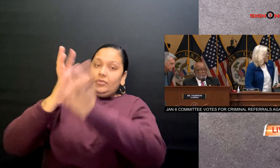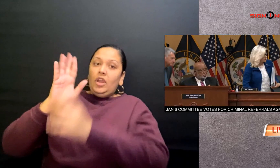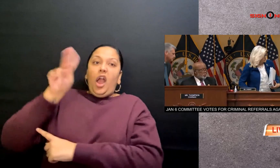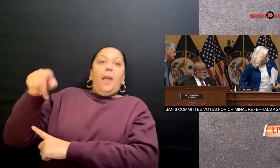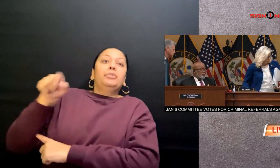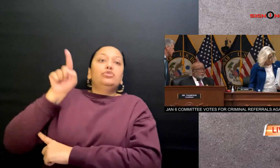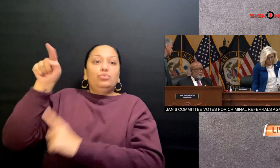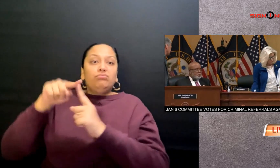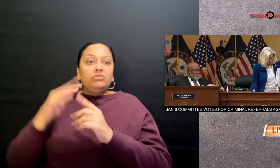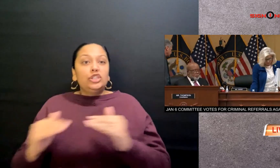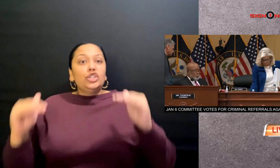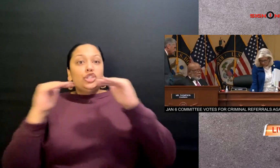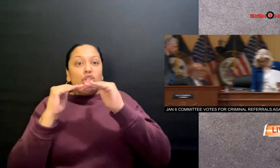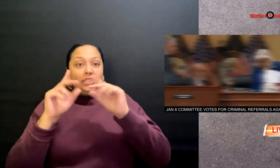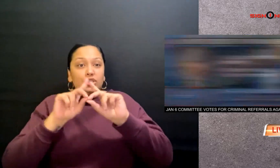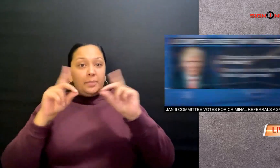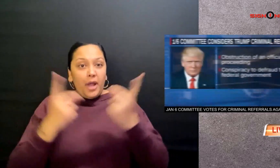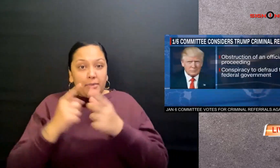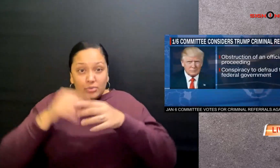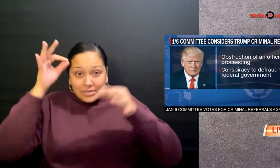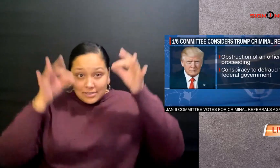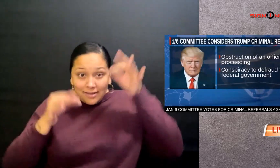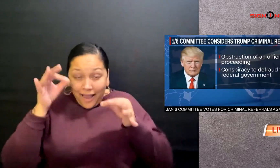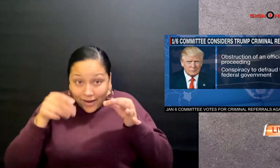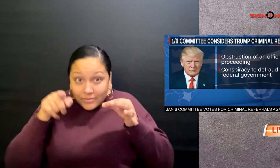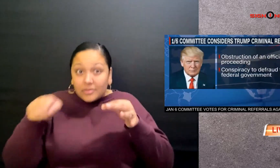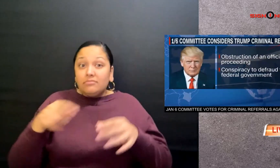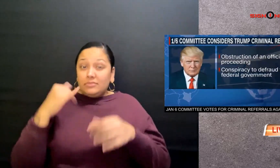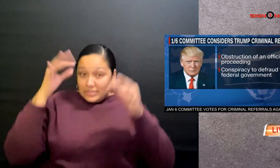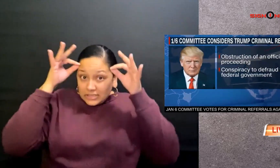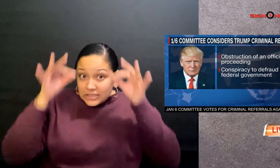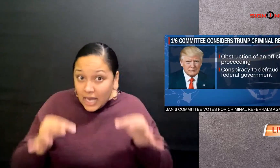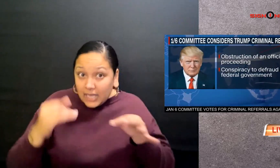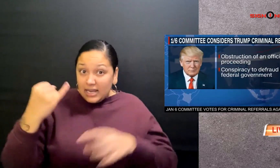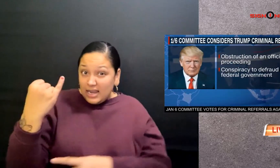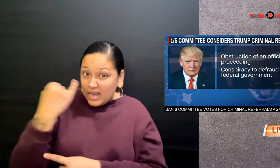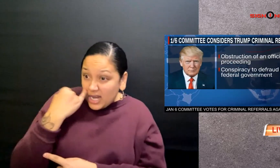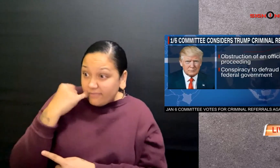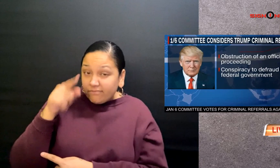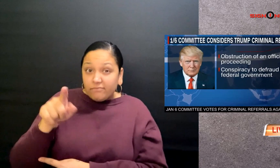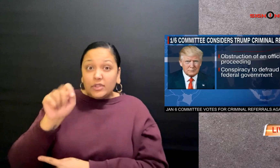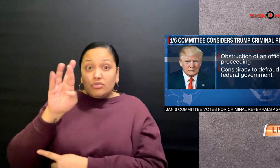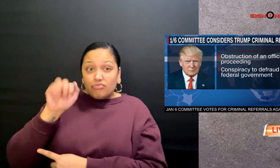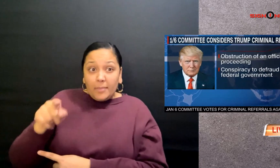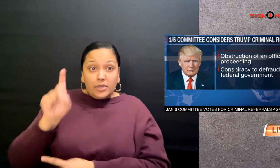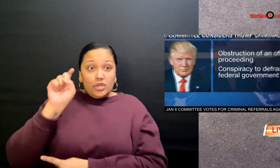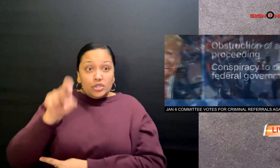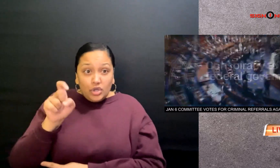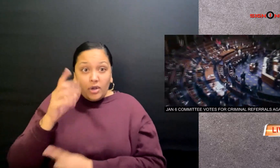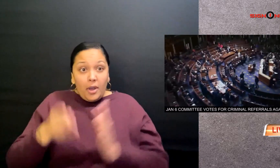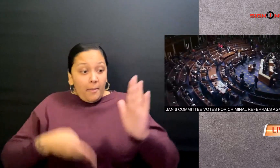now it will be up to the Justice Department to decide if Trump should be prosecuted for multiple crimes